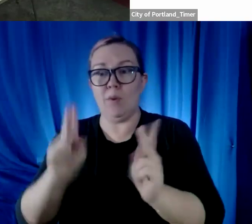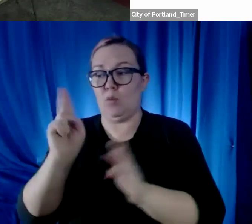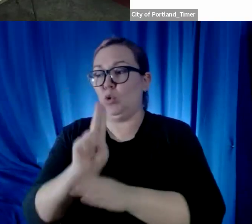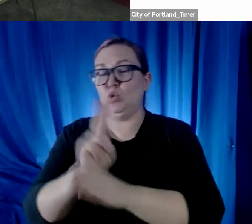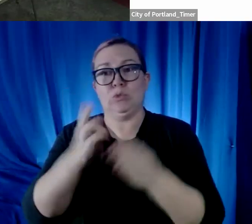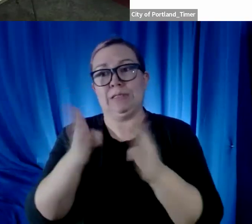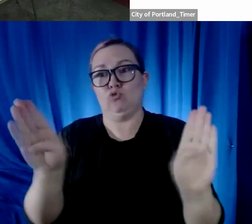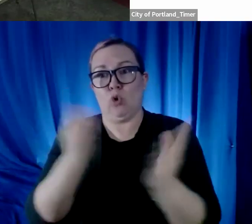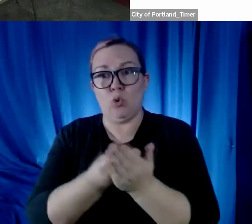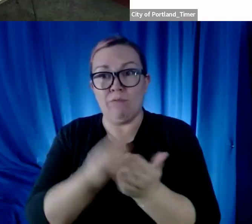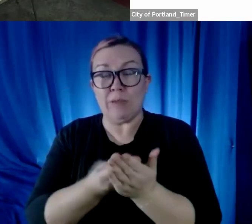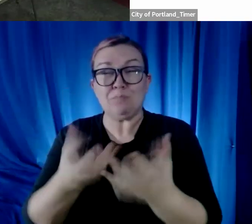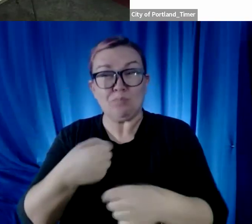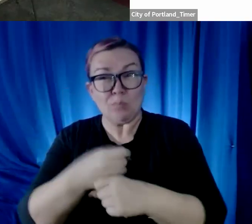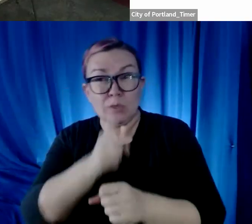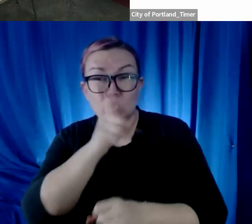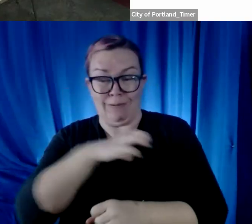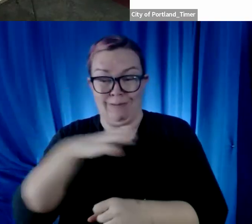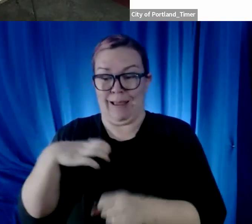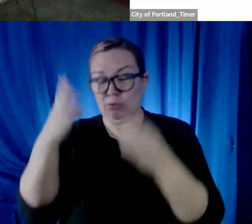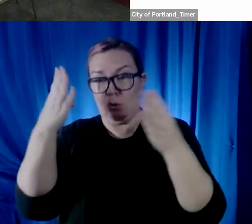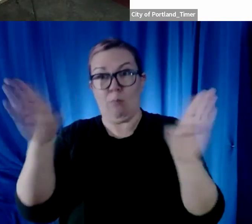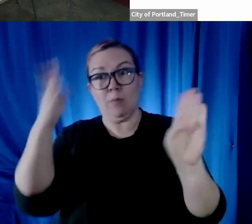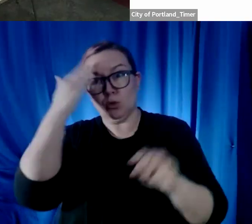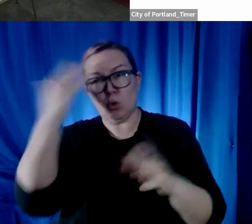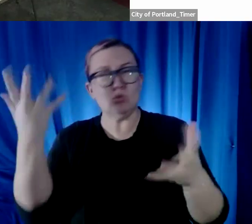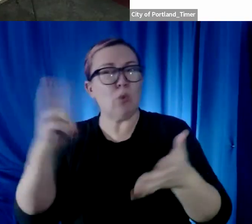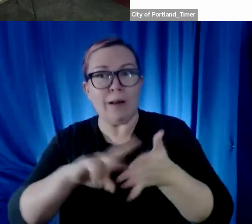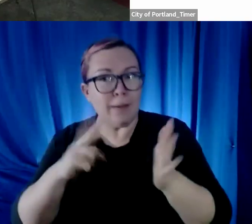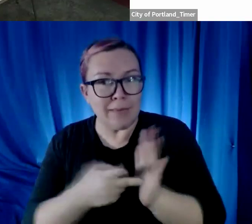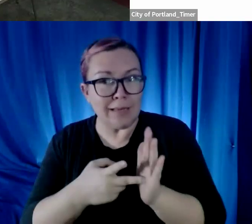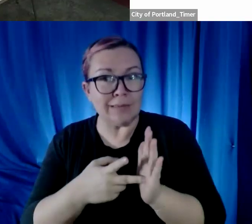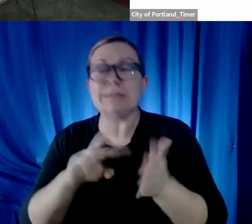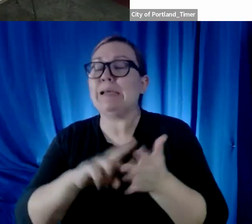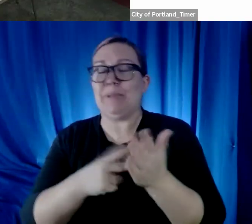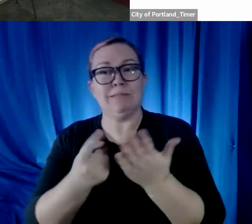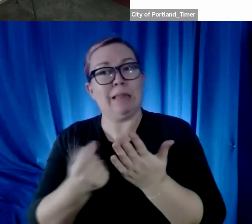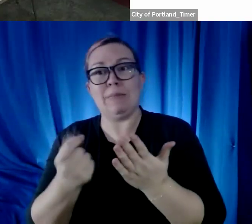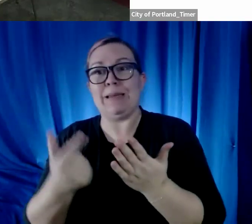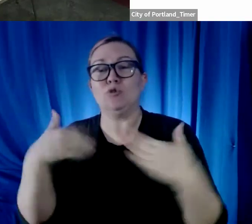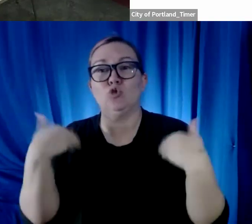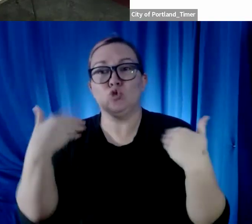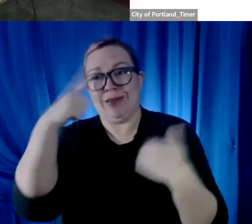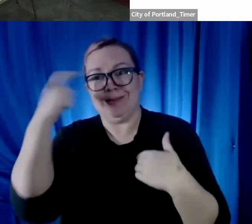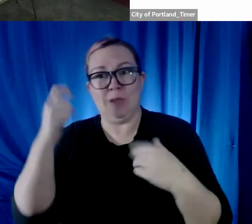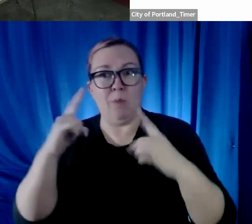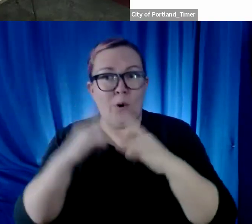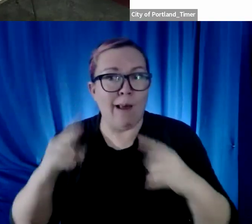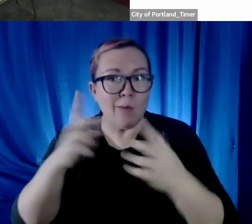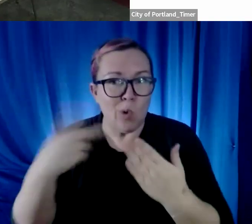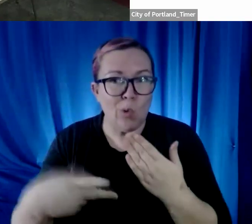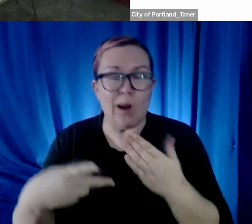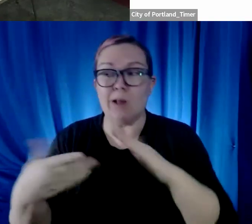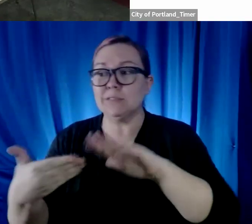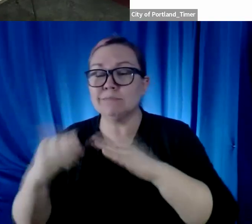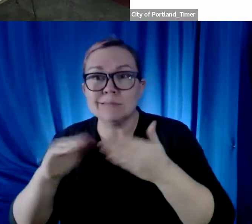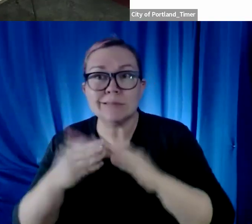I want to ensure both council and the public knows what that means. It would mean the elimination of youth summer camp programs, citywide sports, and reduced summer free for all activities.